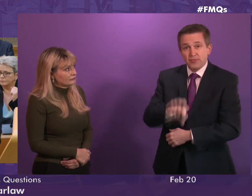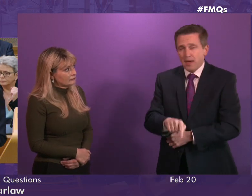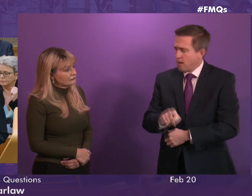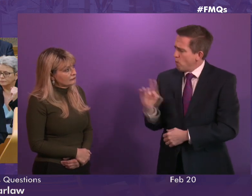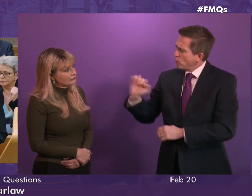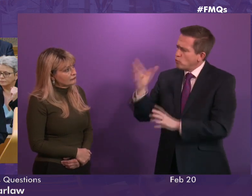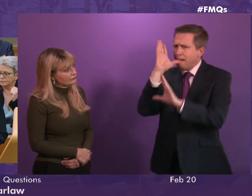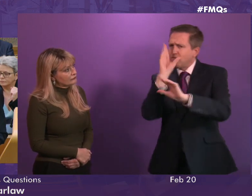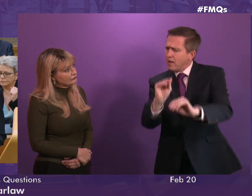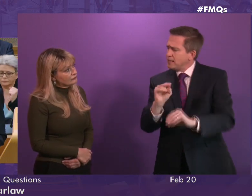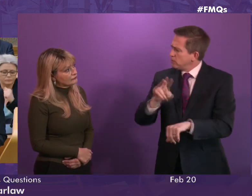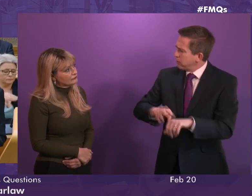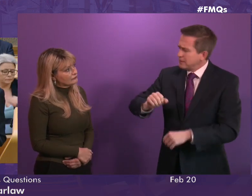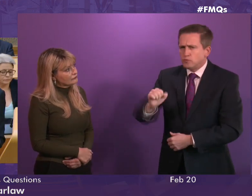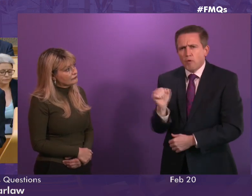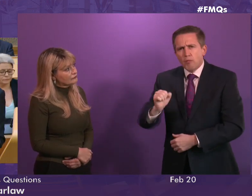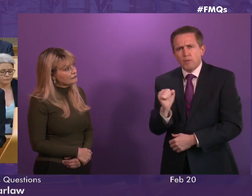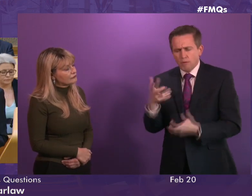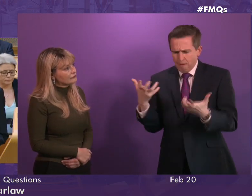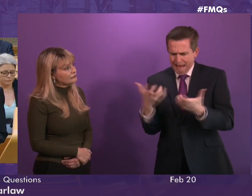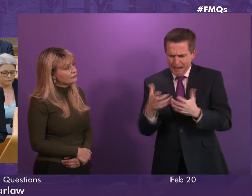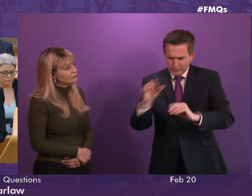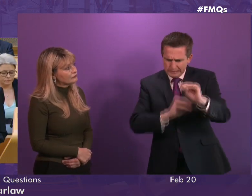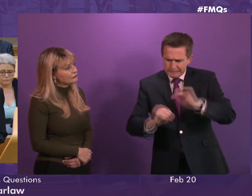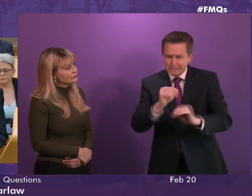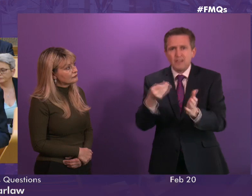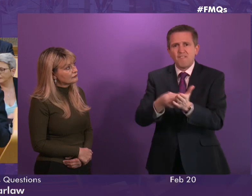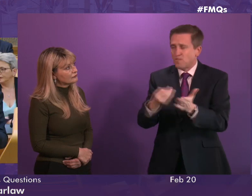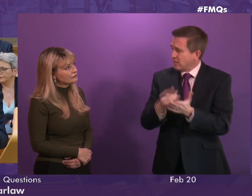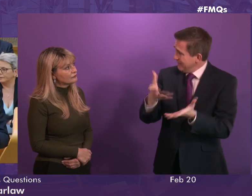advice to Police Scotland on how it should deal with that funding gap? Should it cut